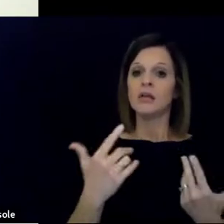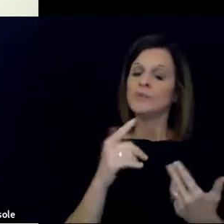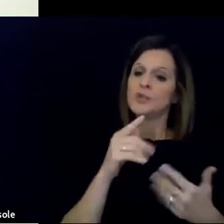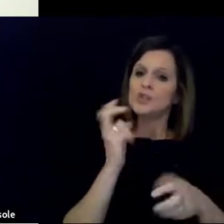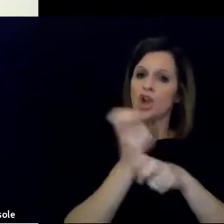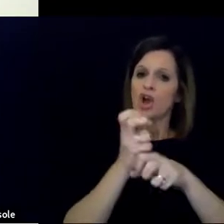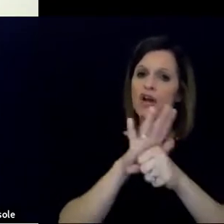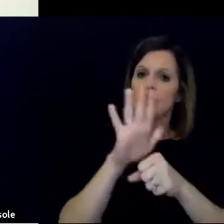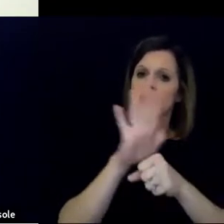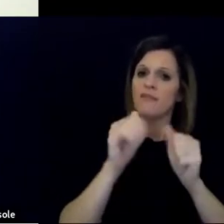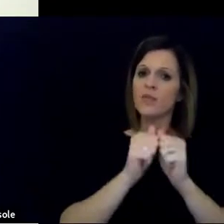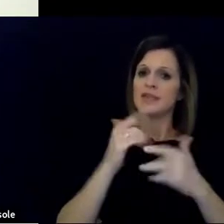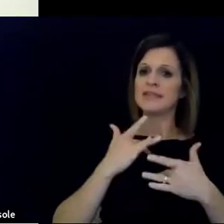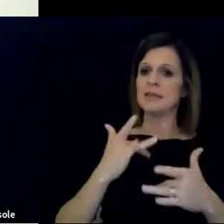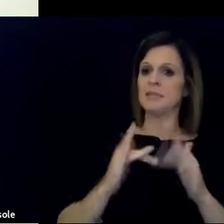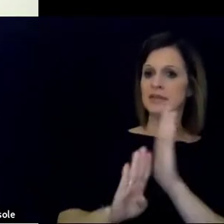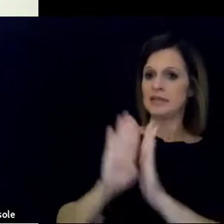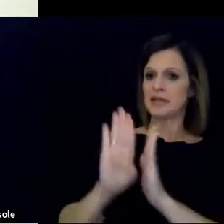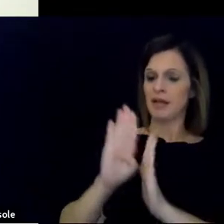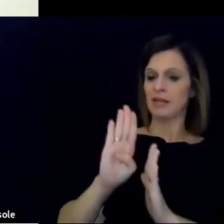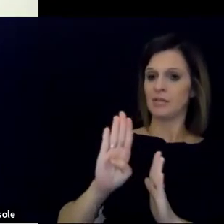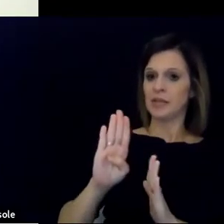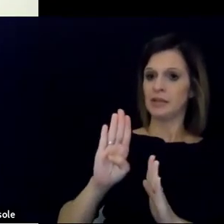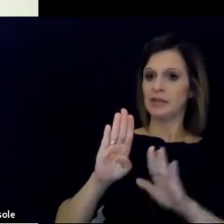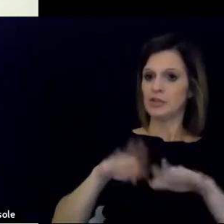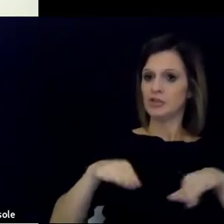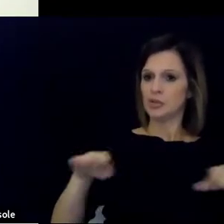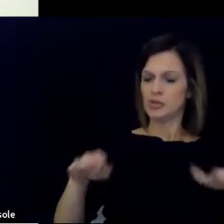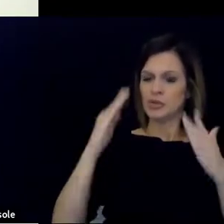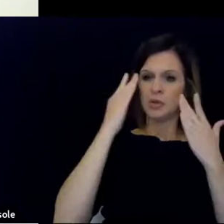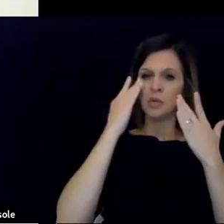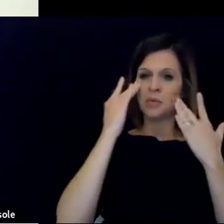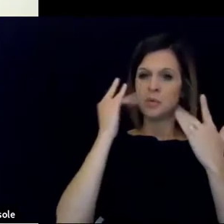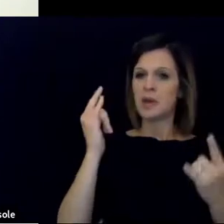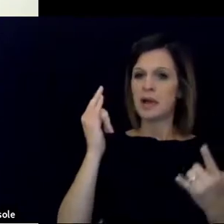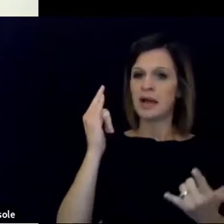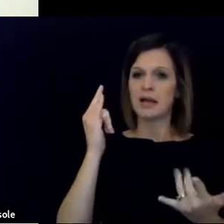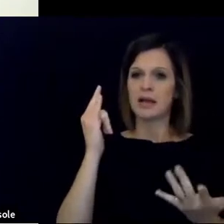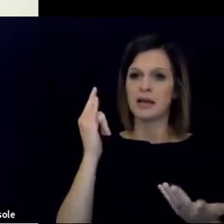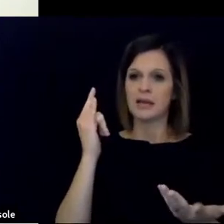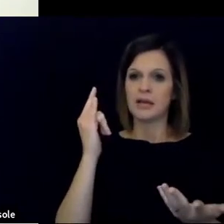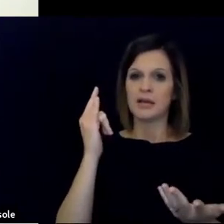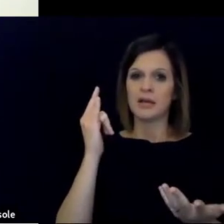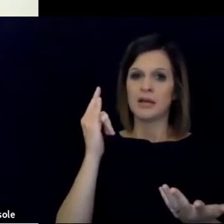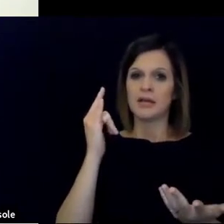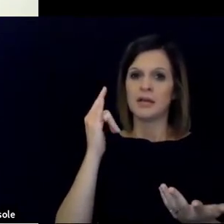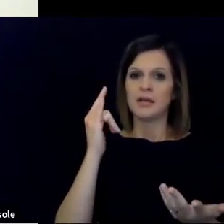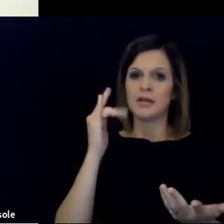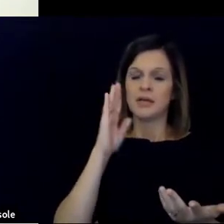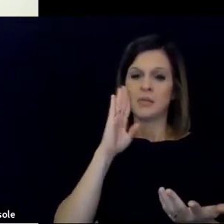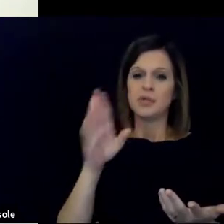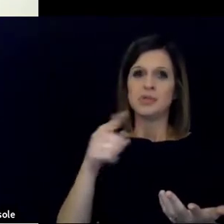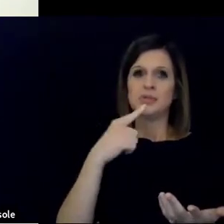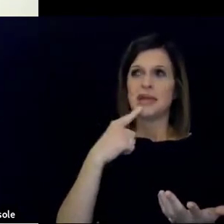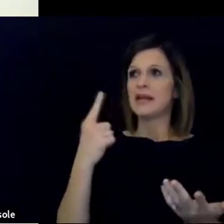why would you ever question yourself as to what can I do a better job with this kid?